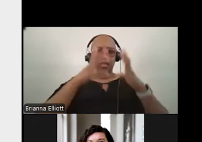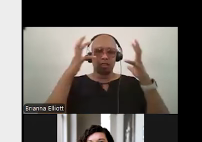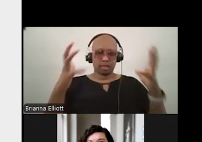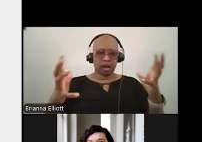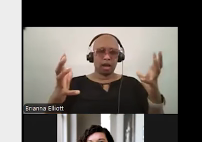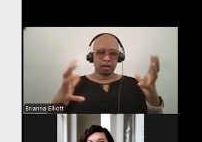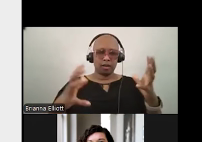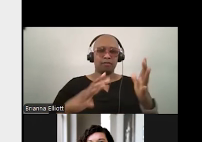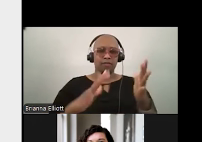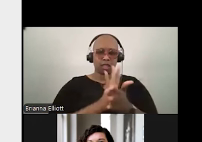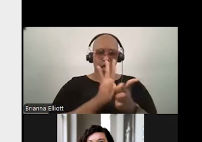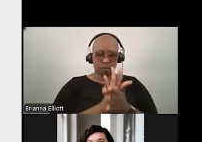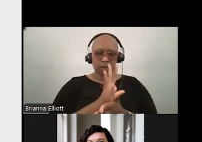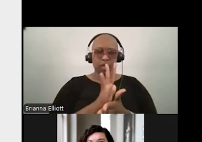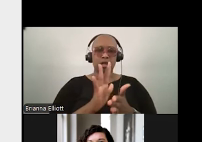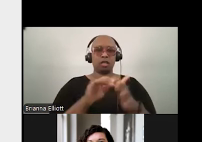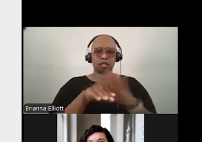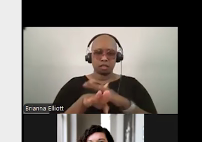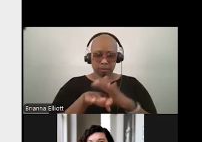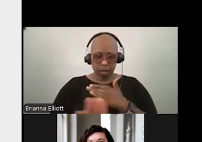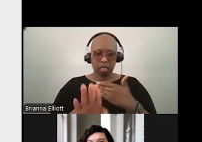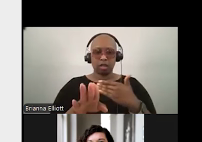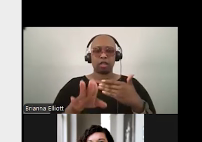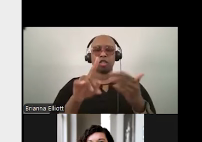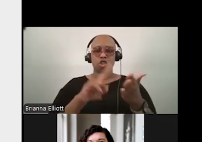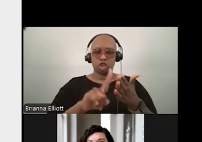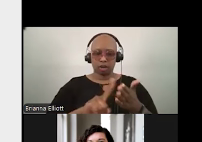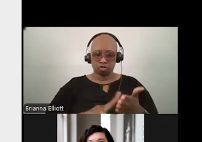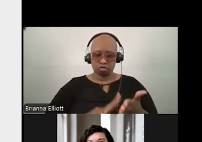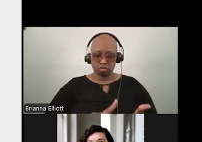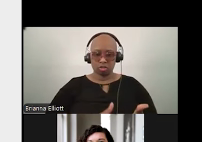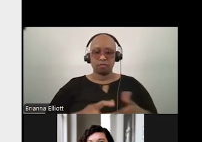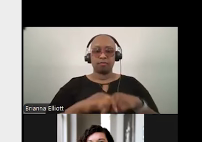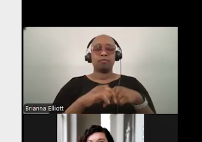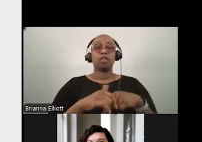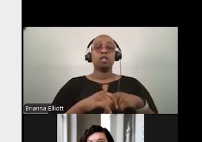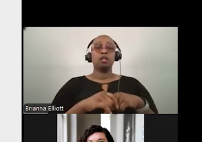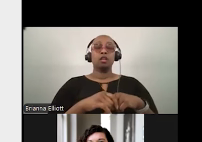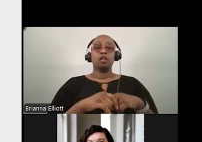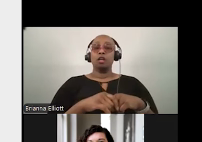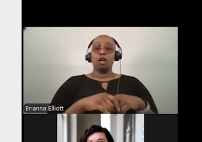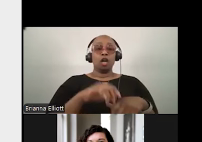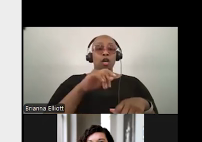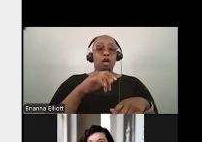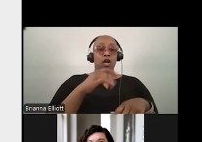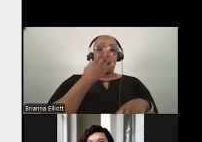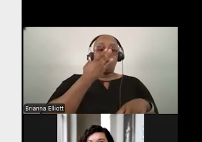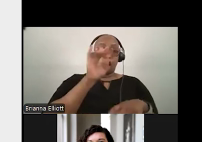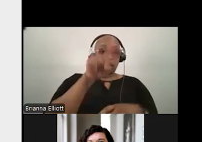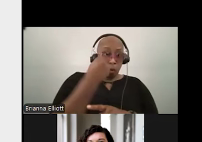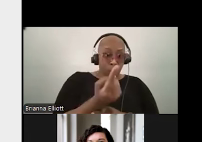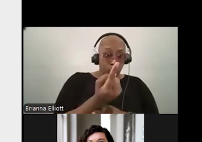you with those things. You never want to use color alone to show meaning. So if I said the items in